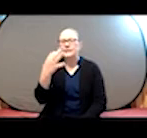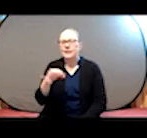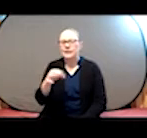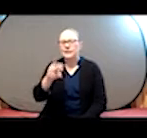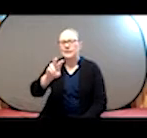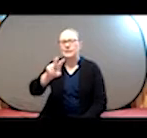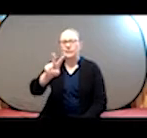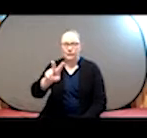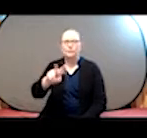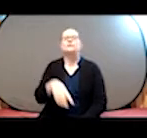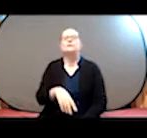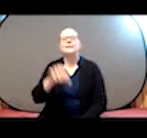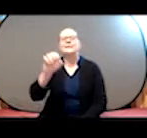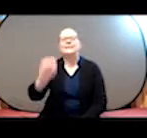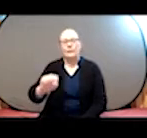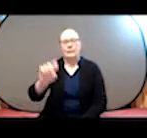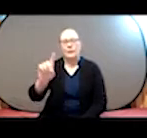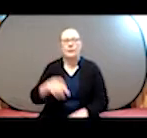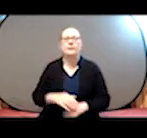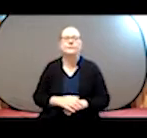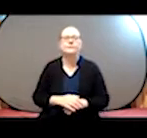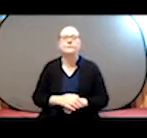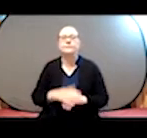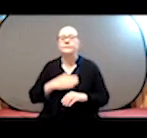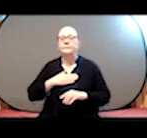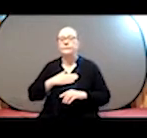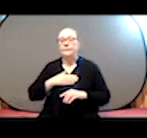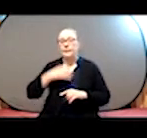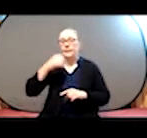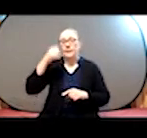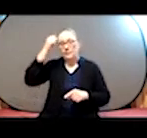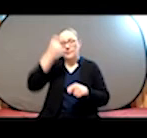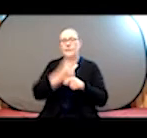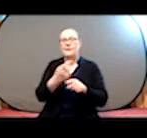City South Dakota. So that's where my brother and I come from and that's our roots and just a